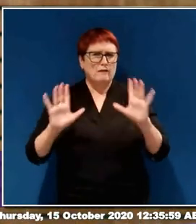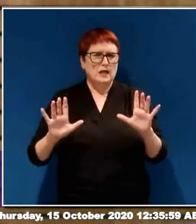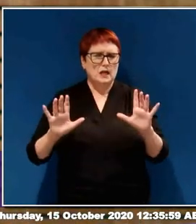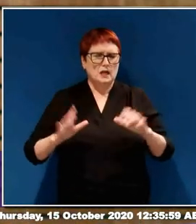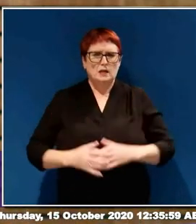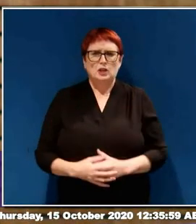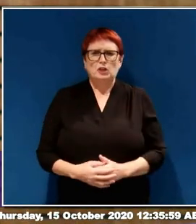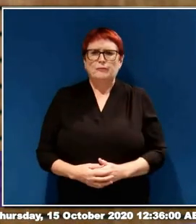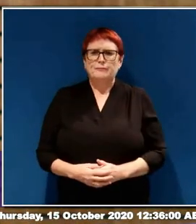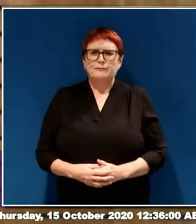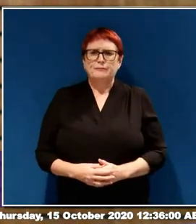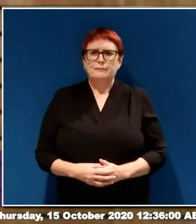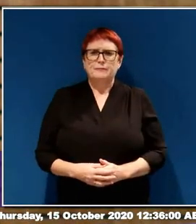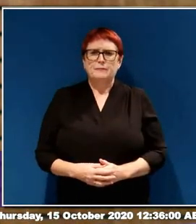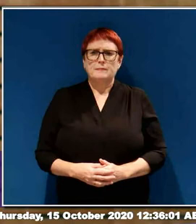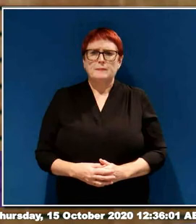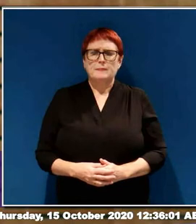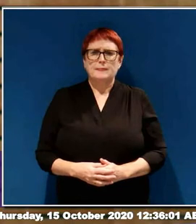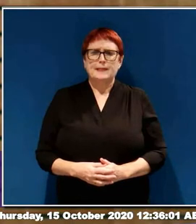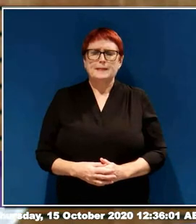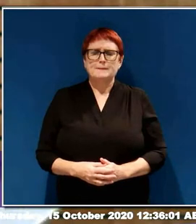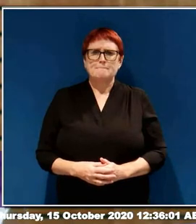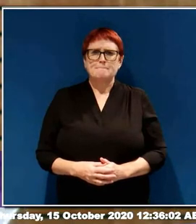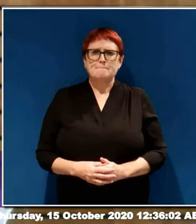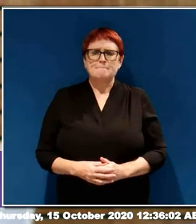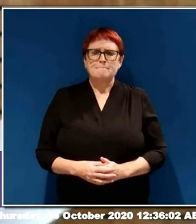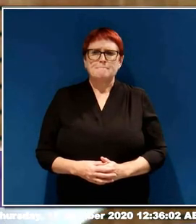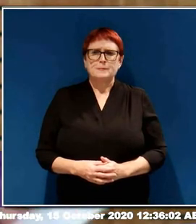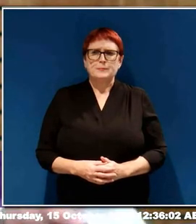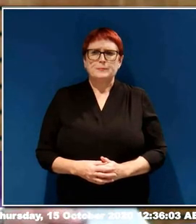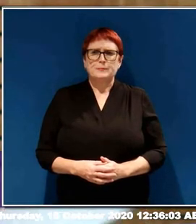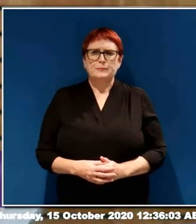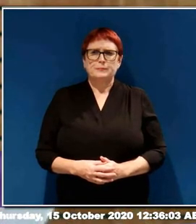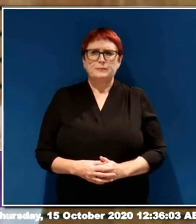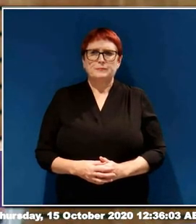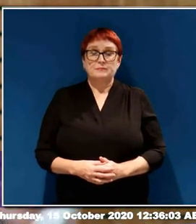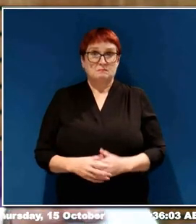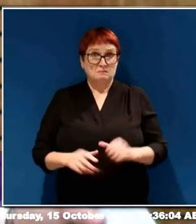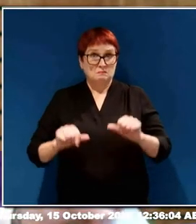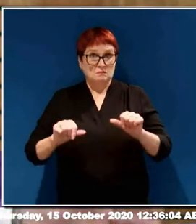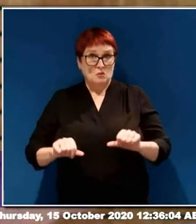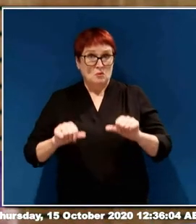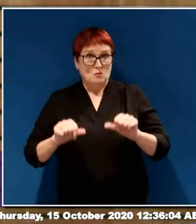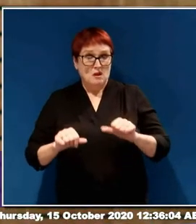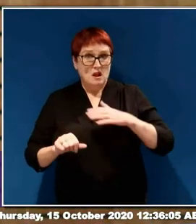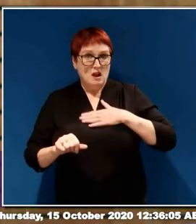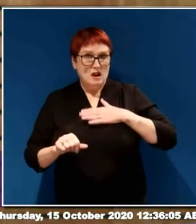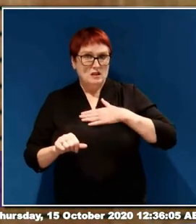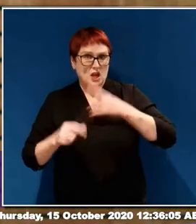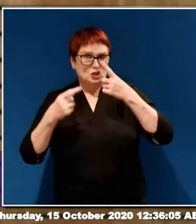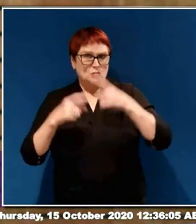mind, I would like to ascertain from Ms Theodore if she can help me.